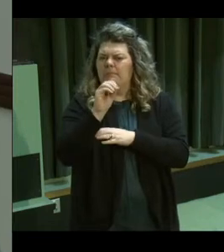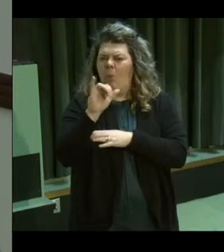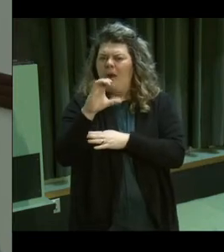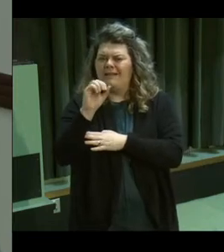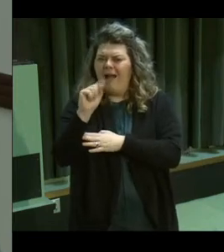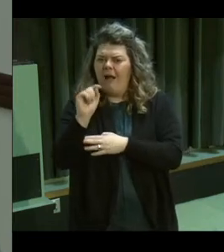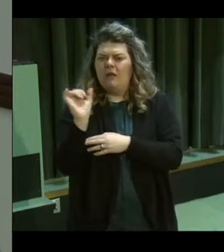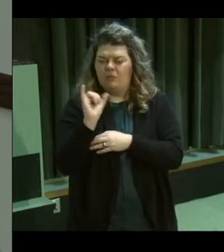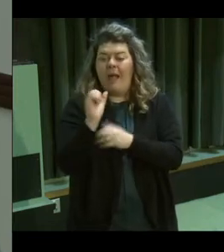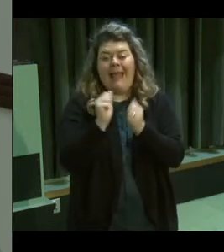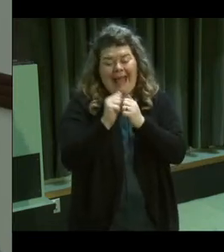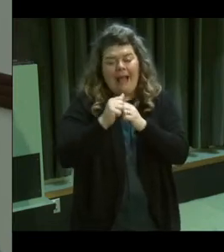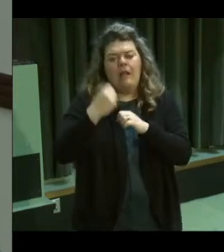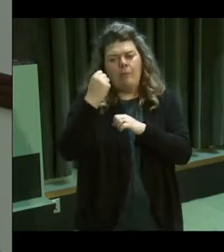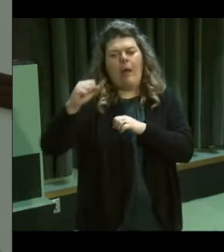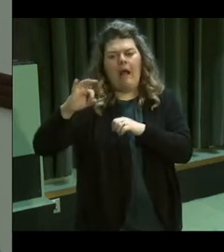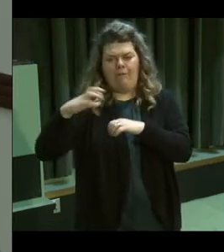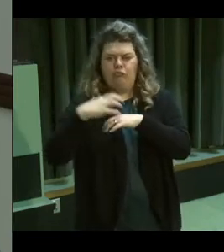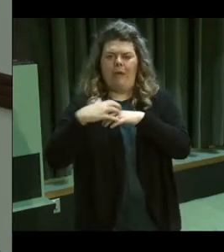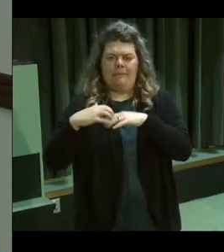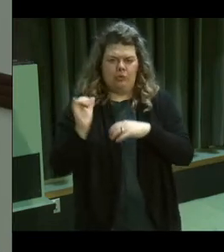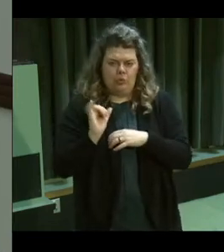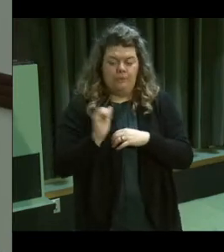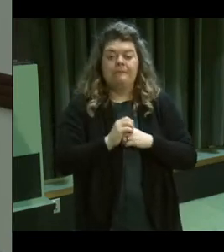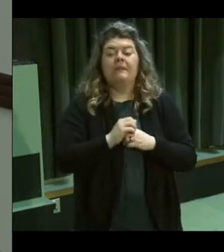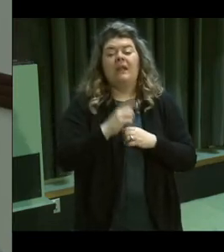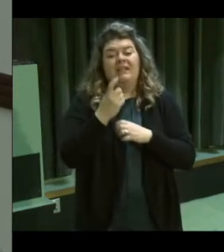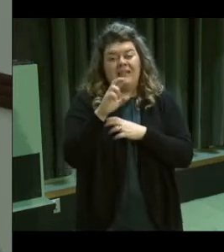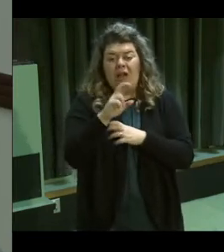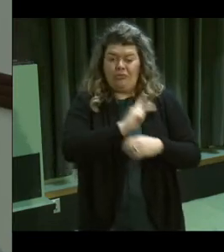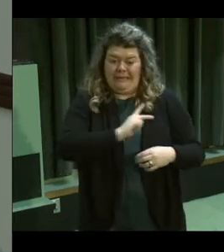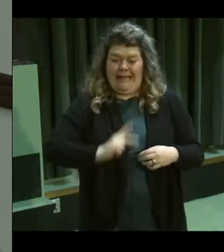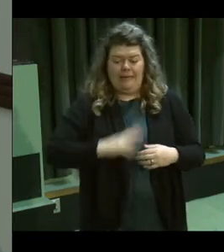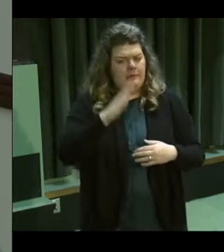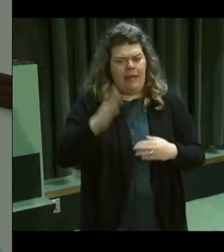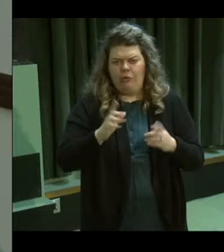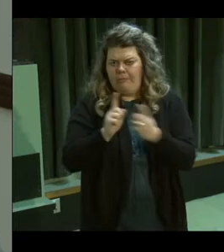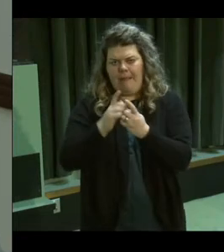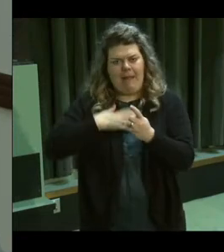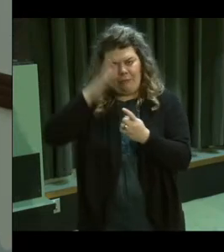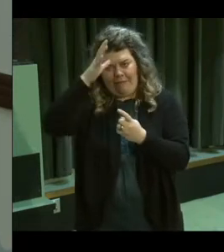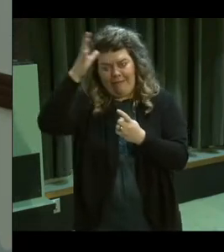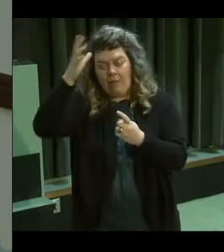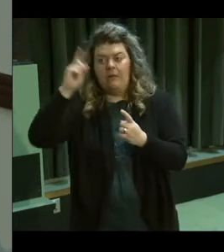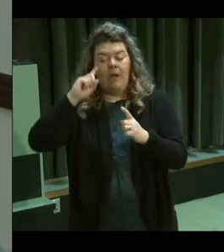tactics to the boycott of grapes . And although Doctor King and